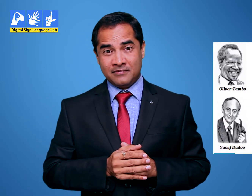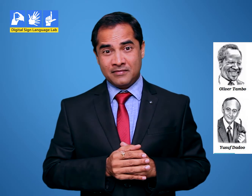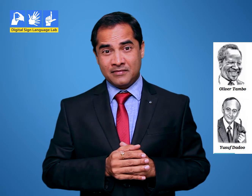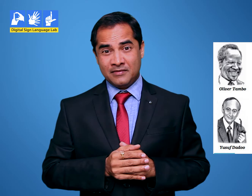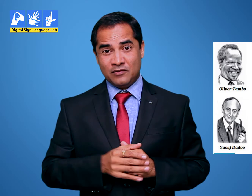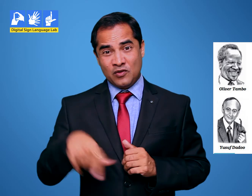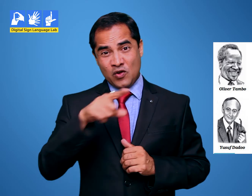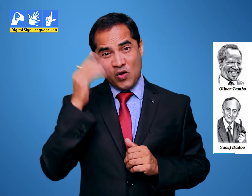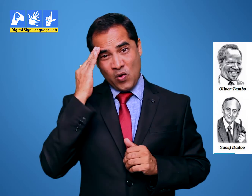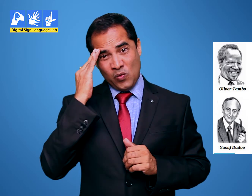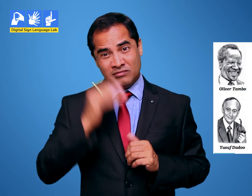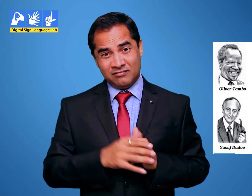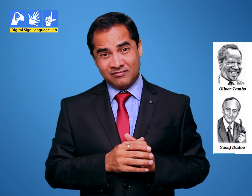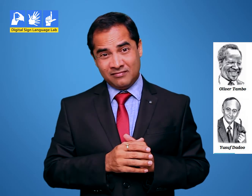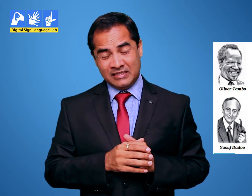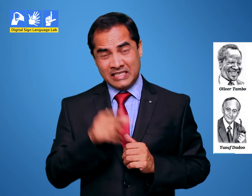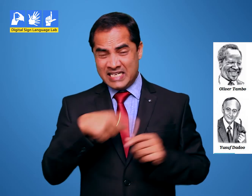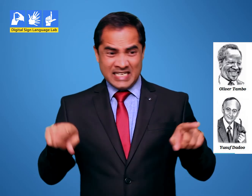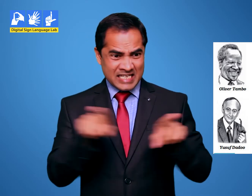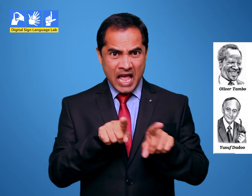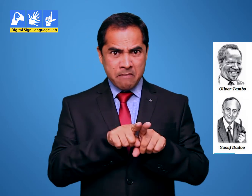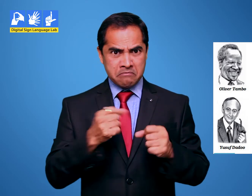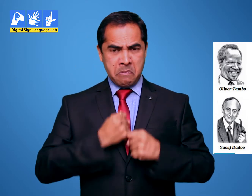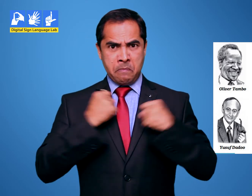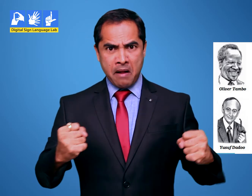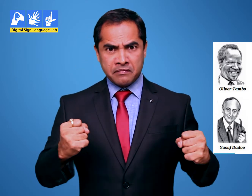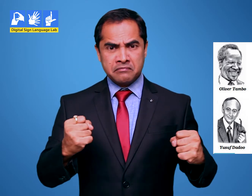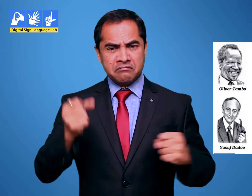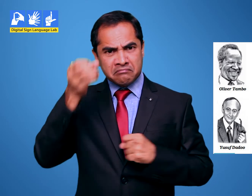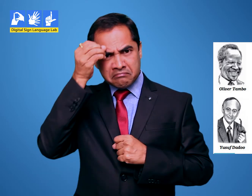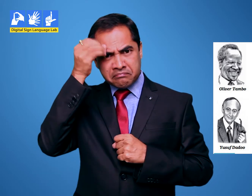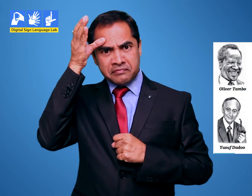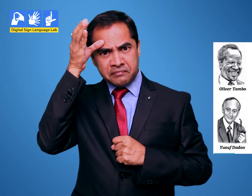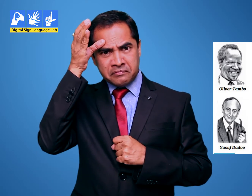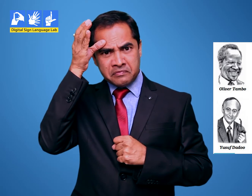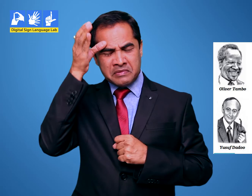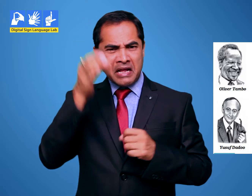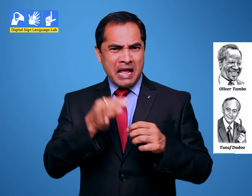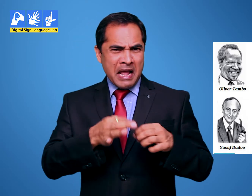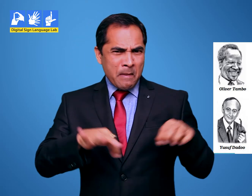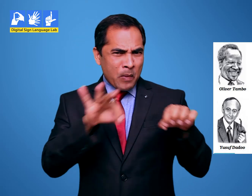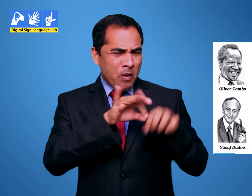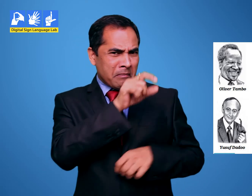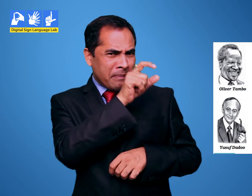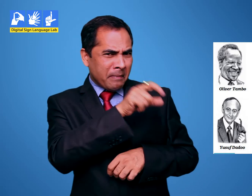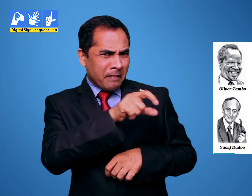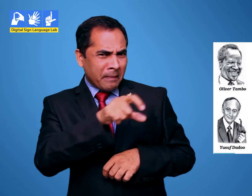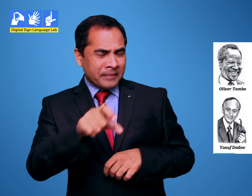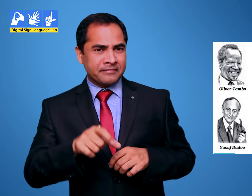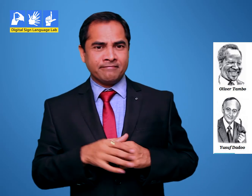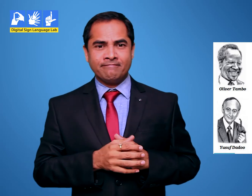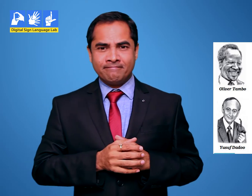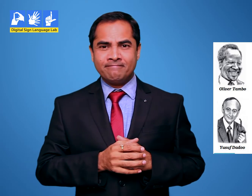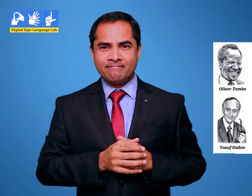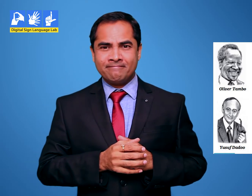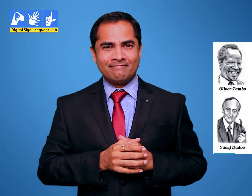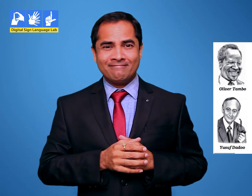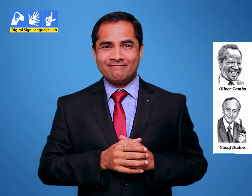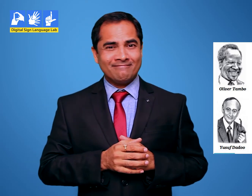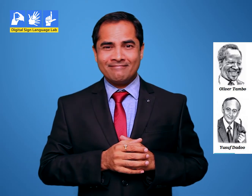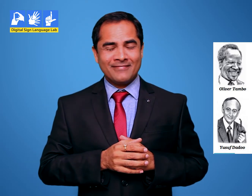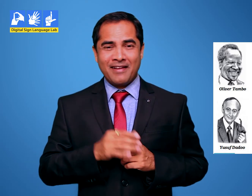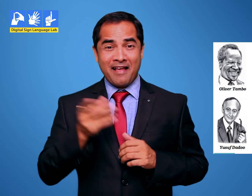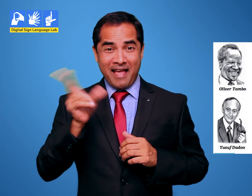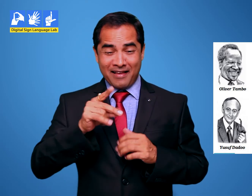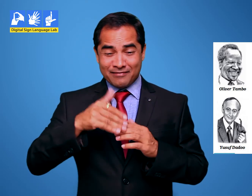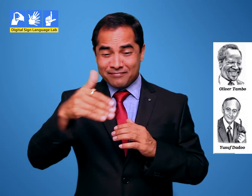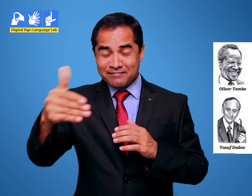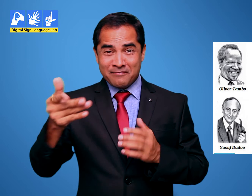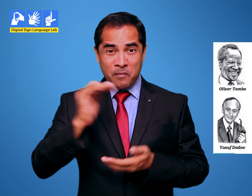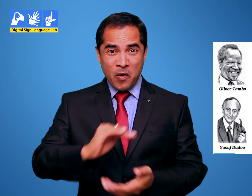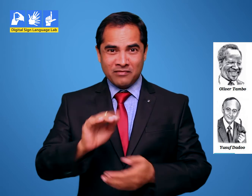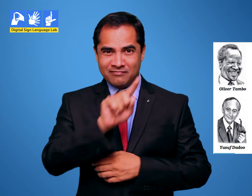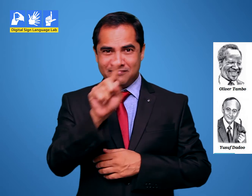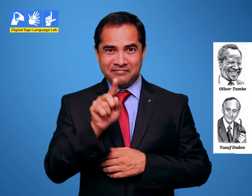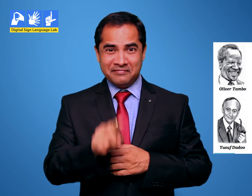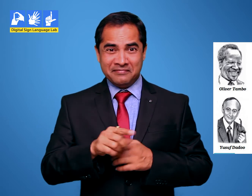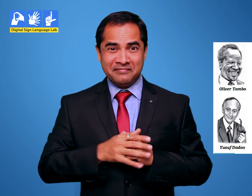right. Men of such extraordinary courage, wisdom and generosity may never be known again.